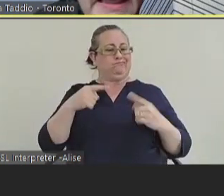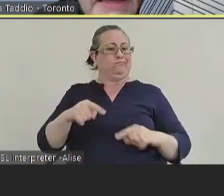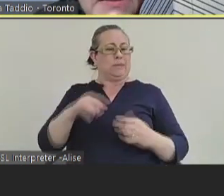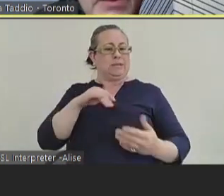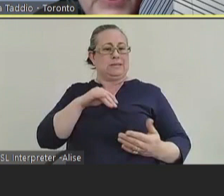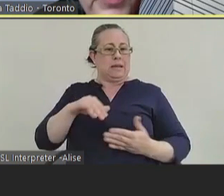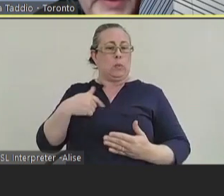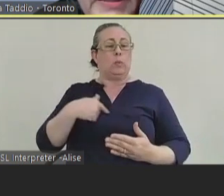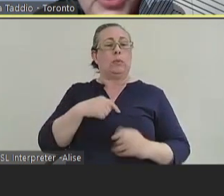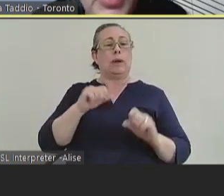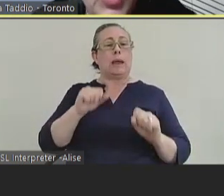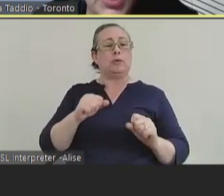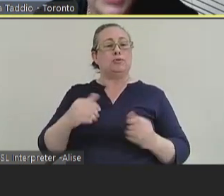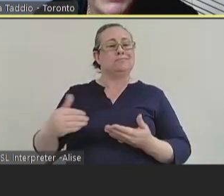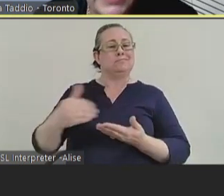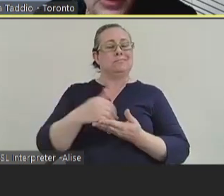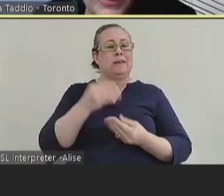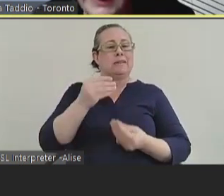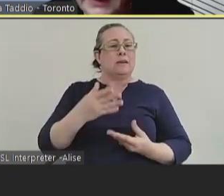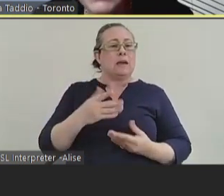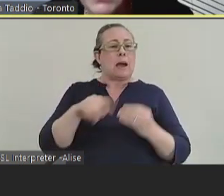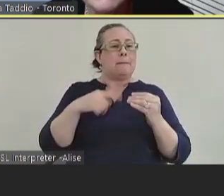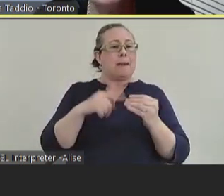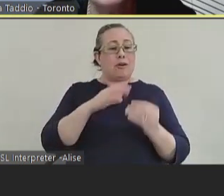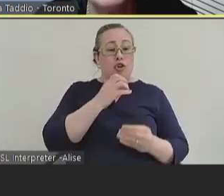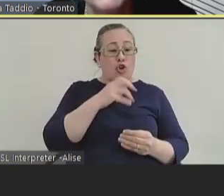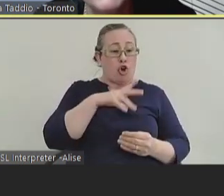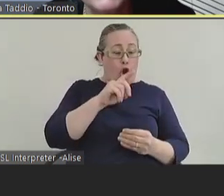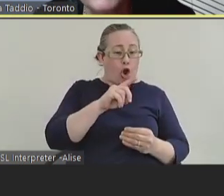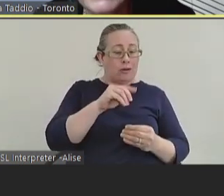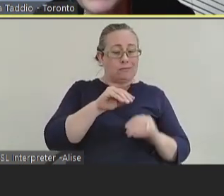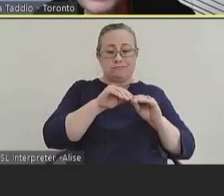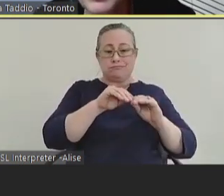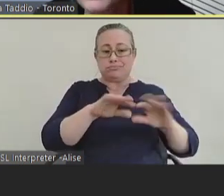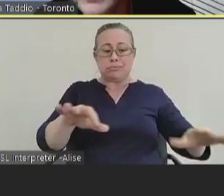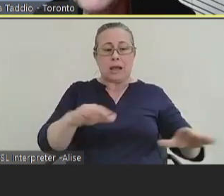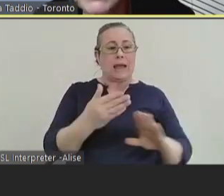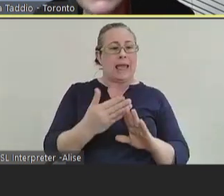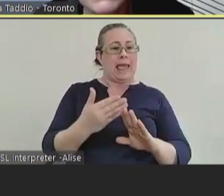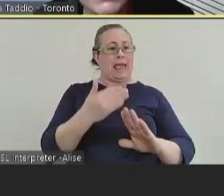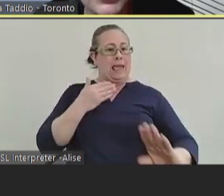get some information about CARD out ahead of time for patients to read about on websites, this sort